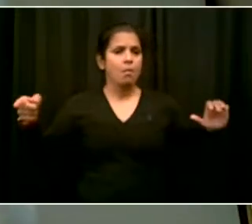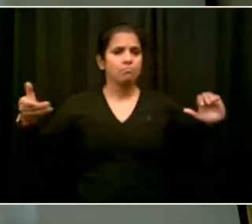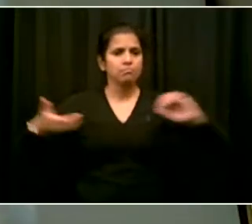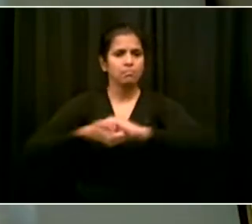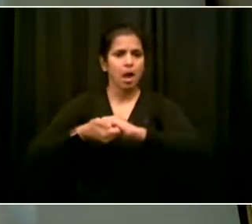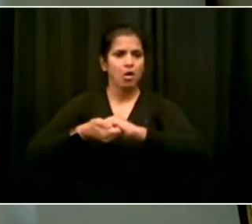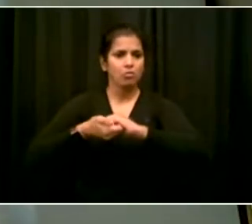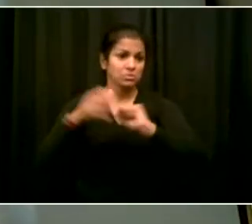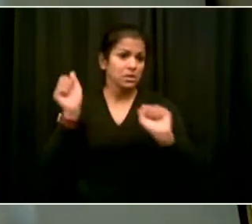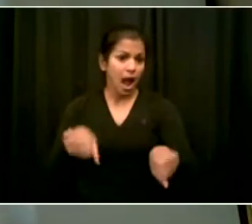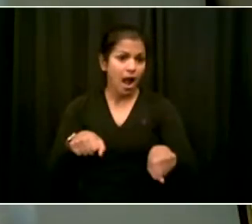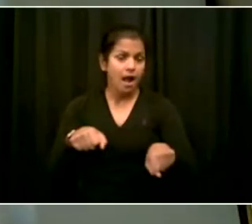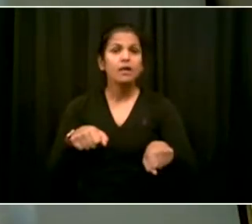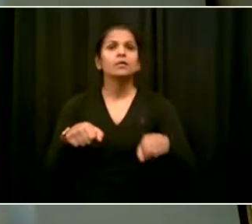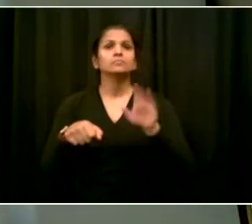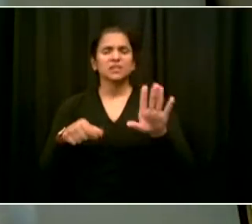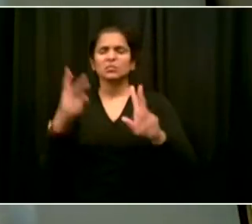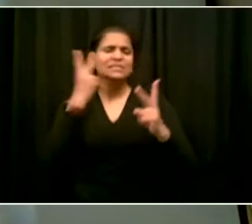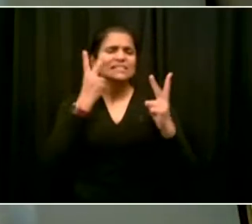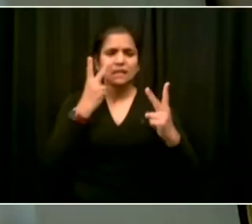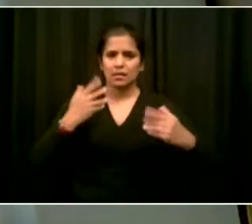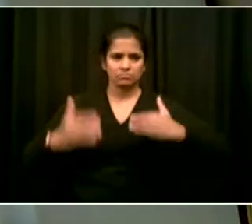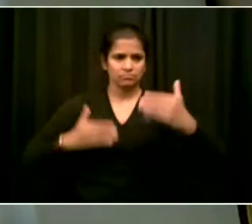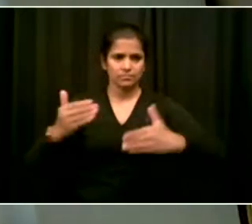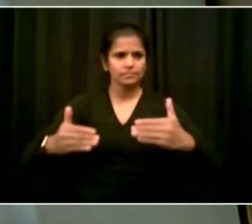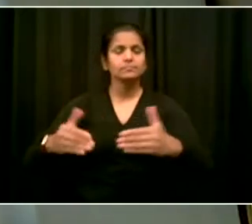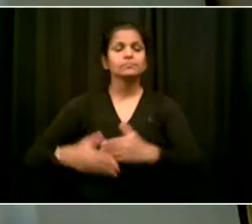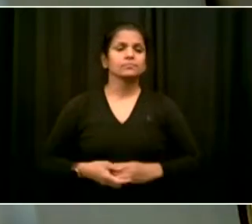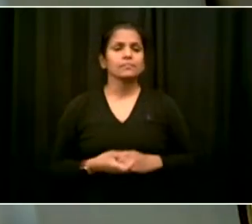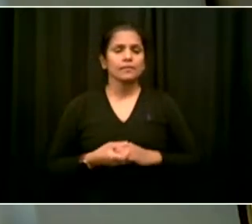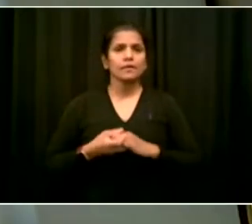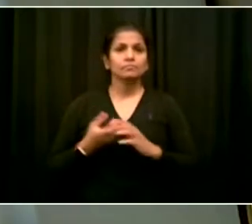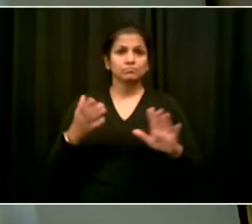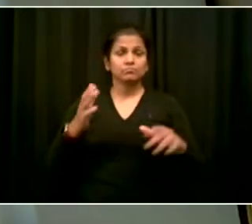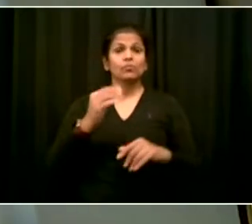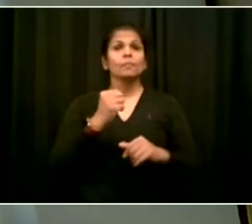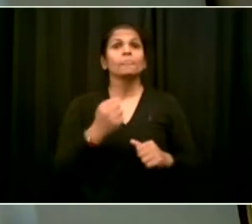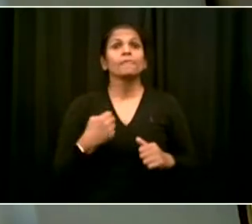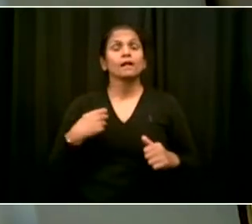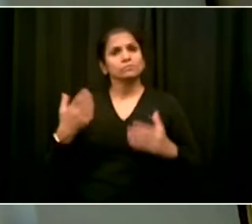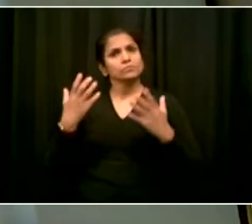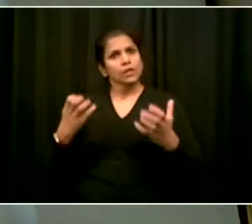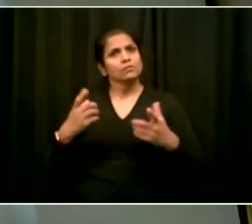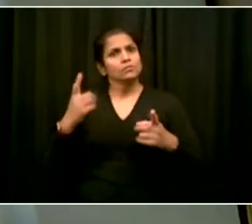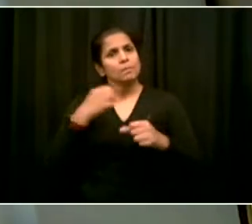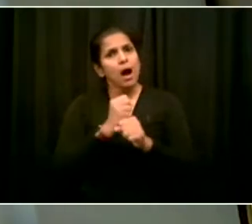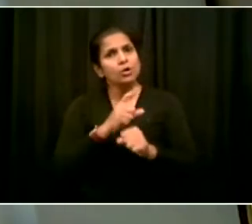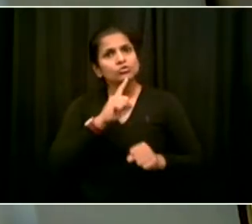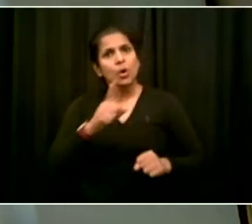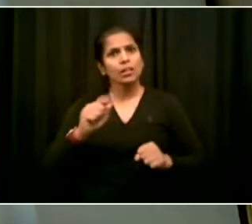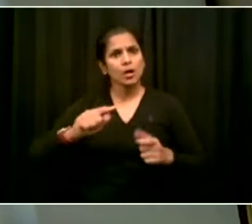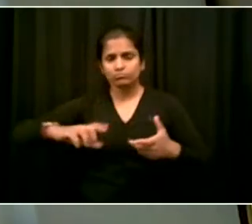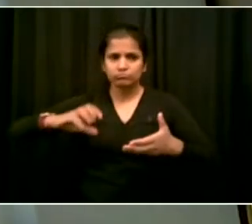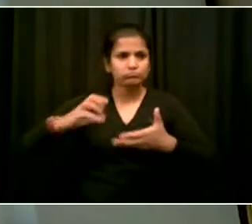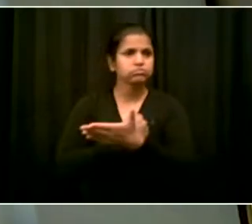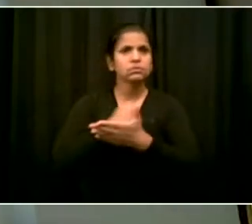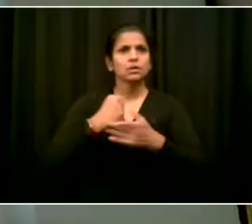EXPAND ITS EFFORTS AND FOCUS ON PANDEMIC RESPONSE, ANOTHER RESEARCH INSTITUTION,